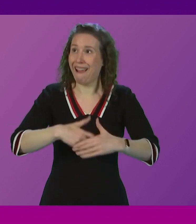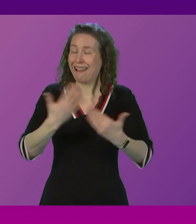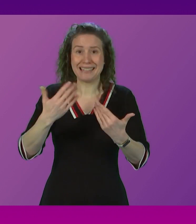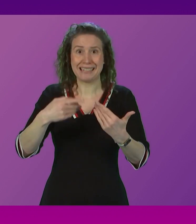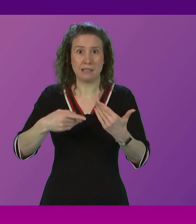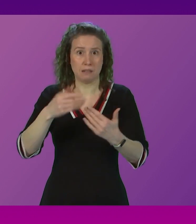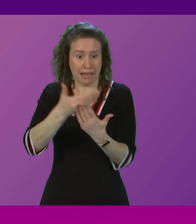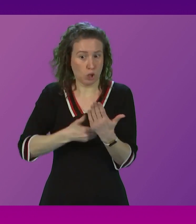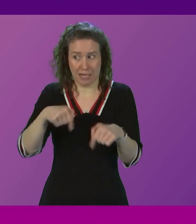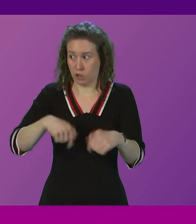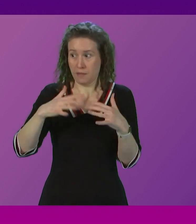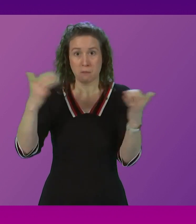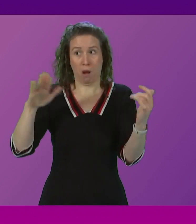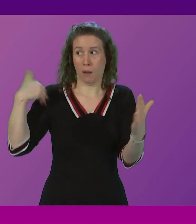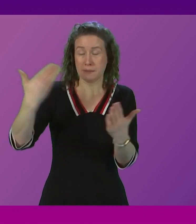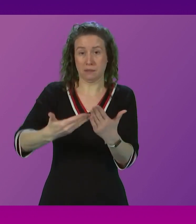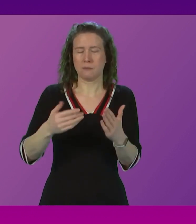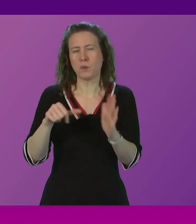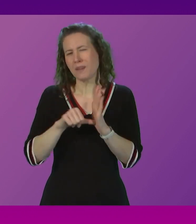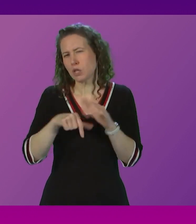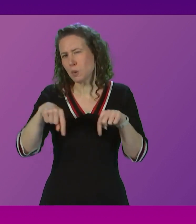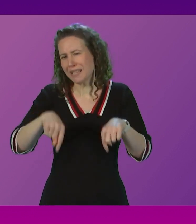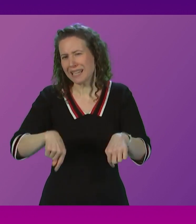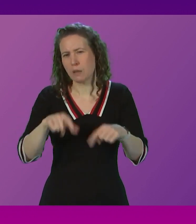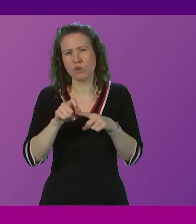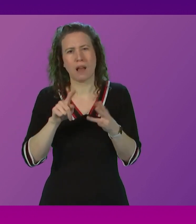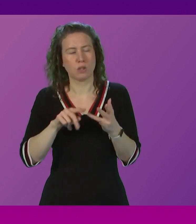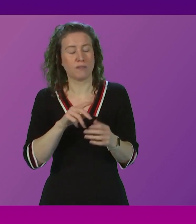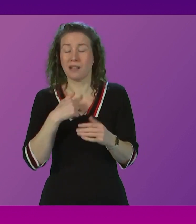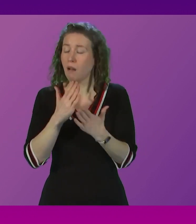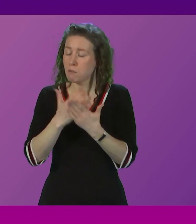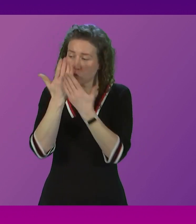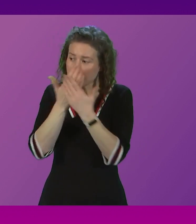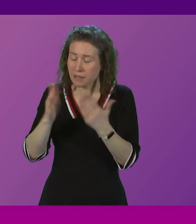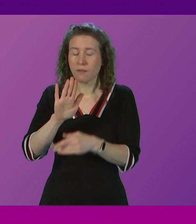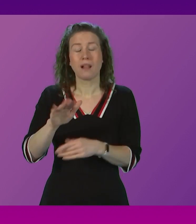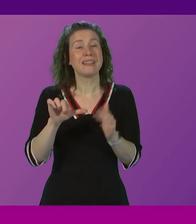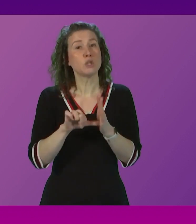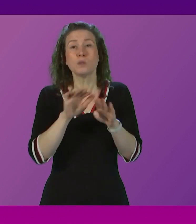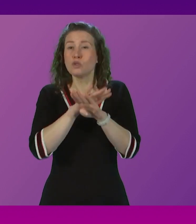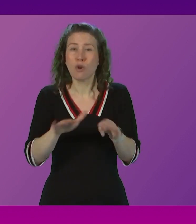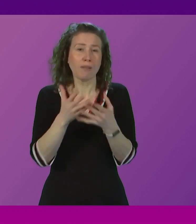I will say this entirely respectfully. The issue here is not the lack of scrutiny;